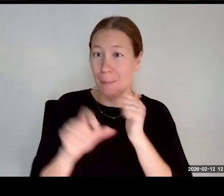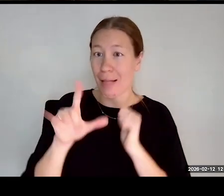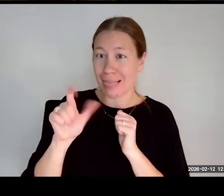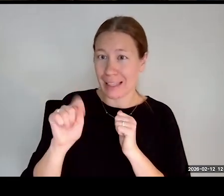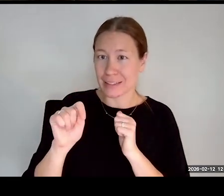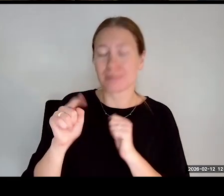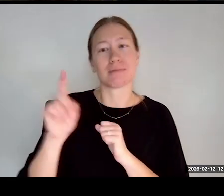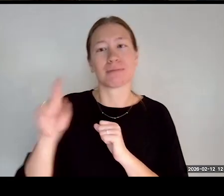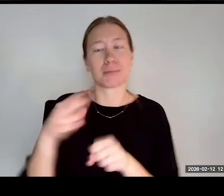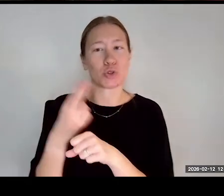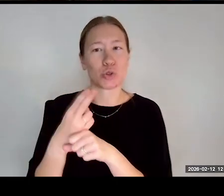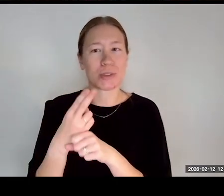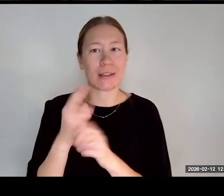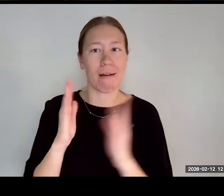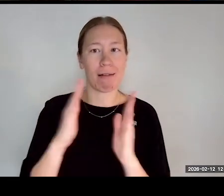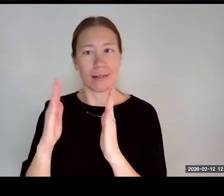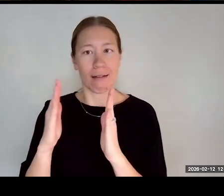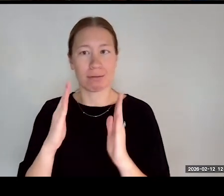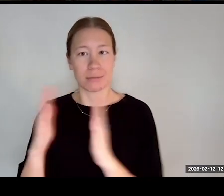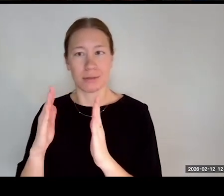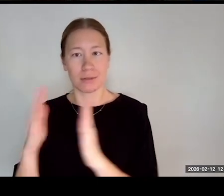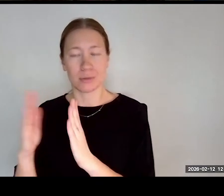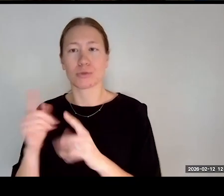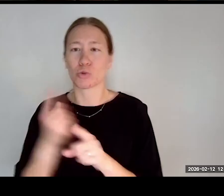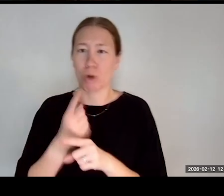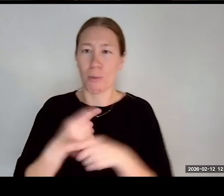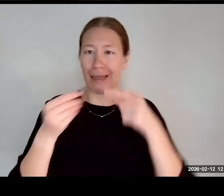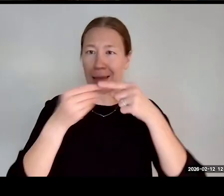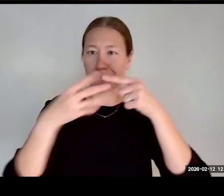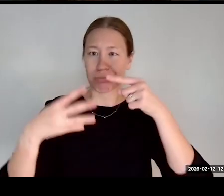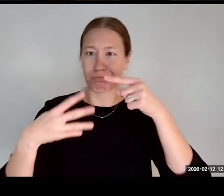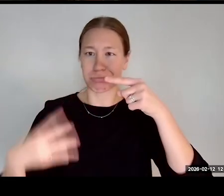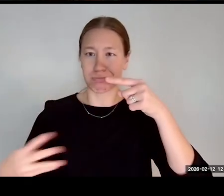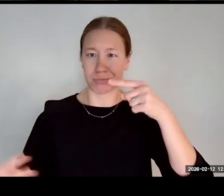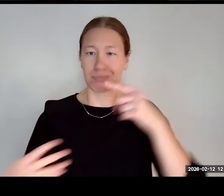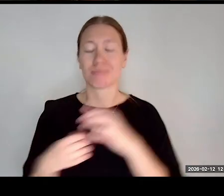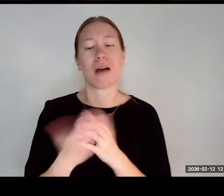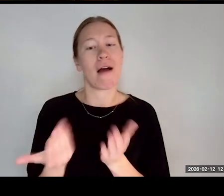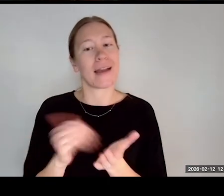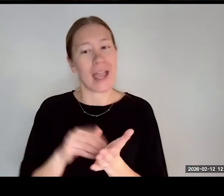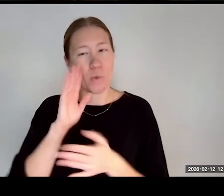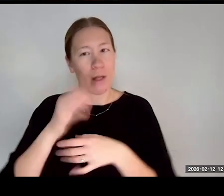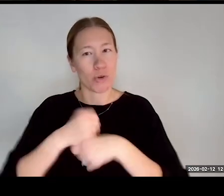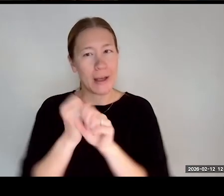or your tab key to properly nest those sub-list items. Again, this is gonna create really important structure